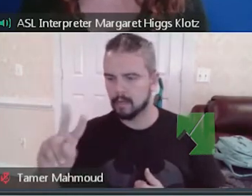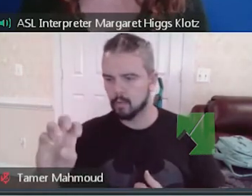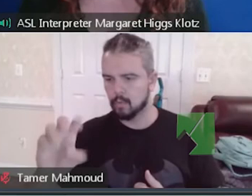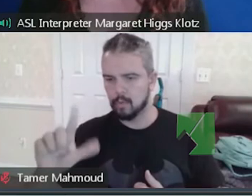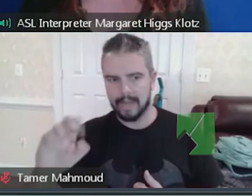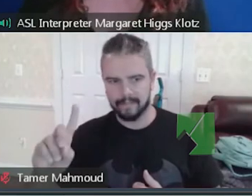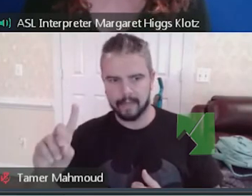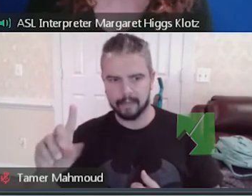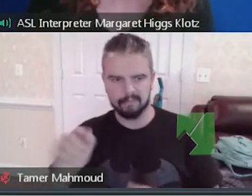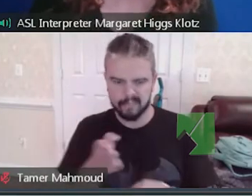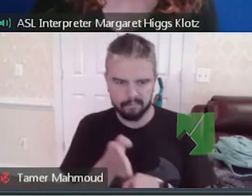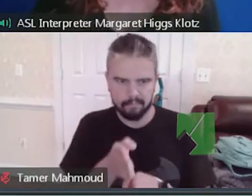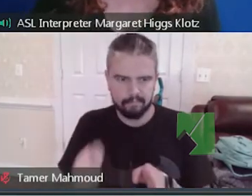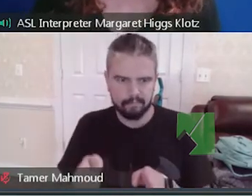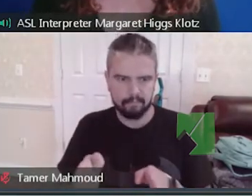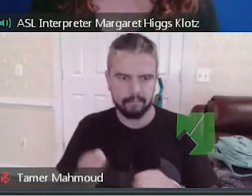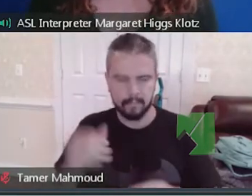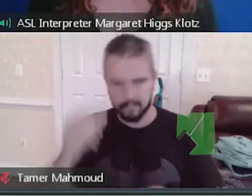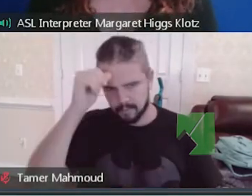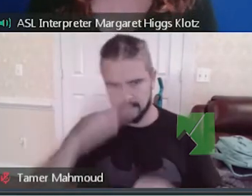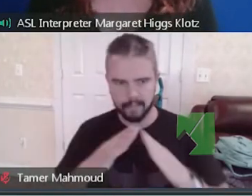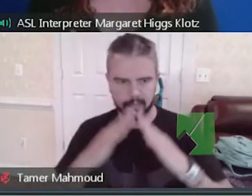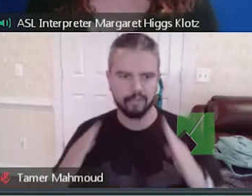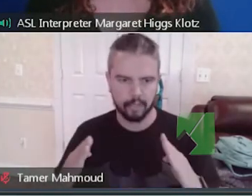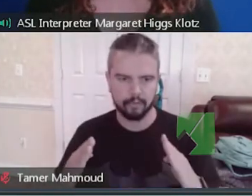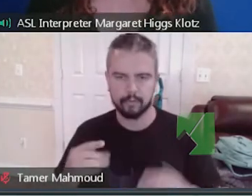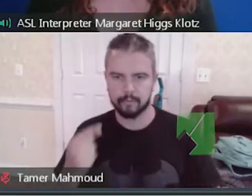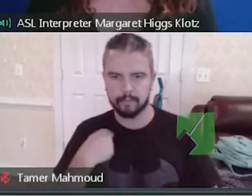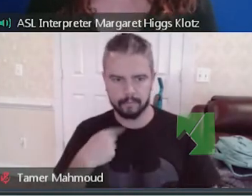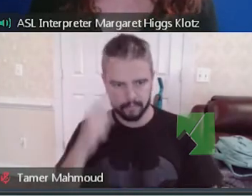I live at 603 Waller Avenue right across from the shelter,